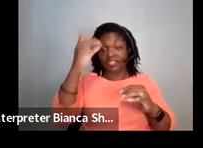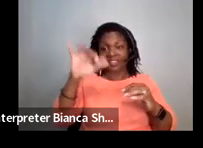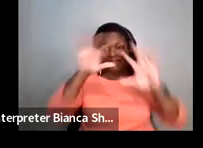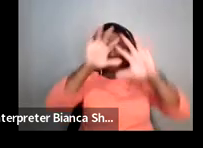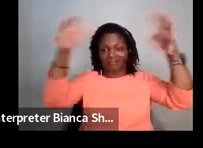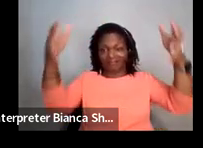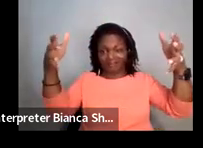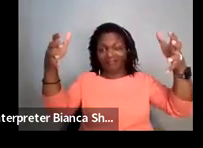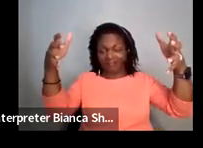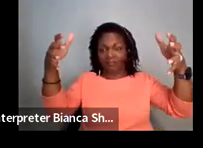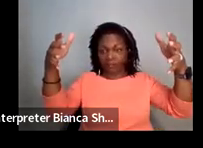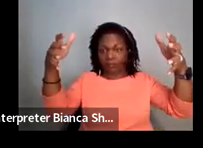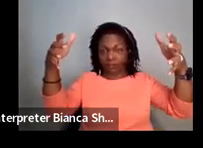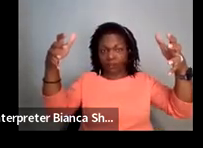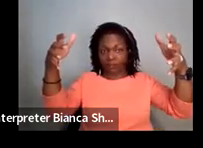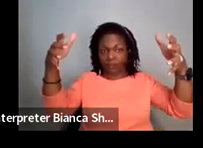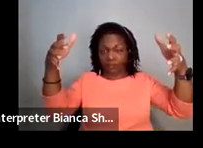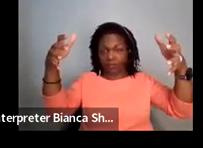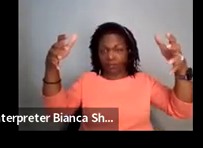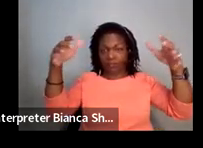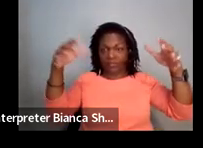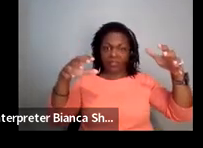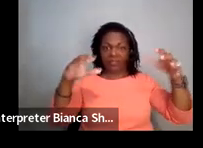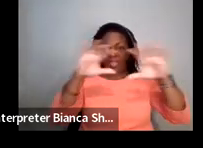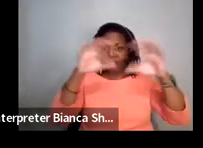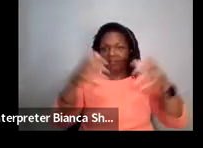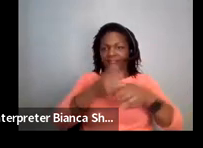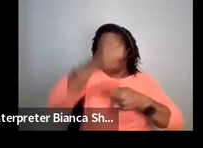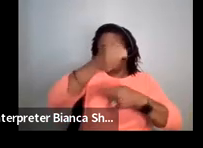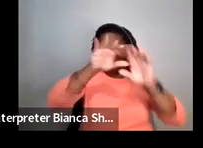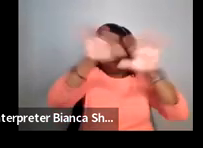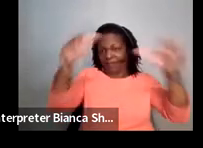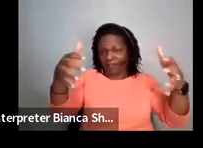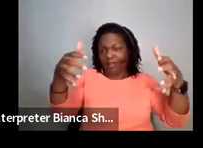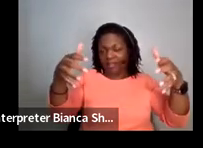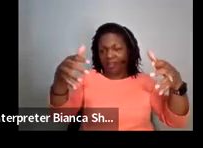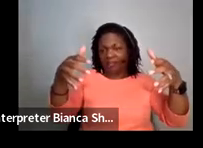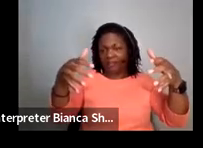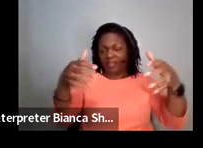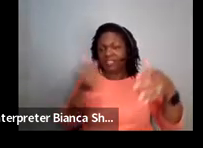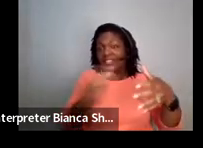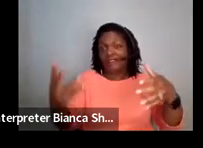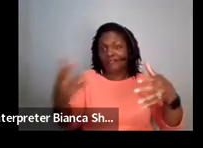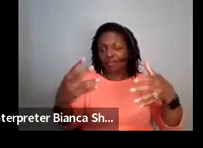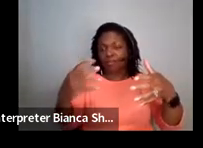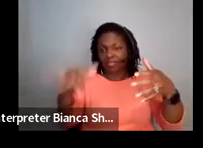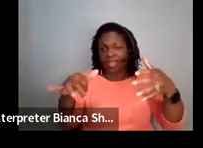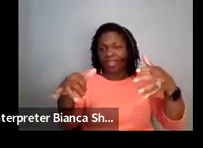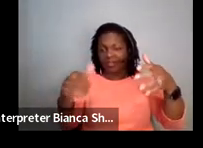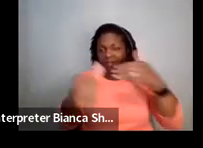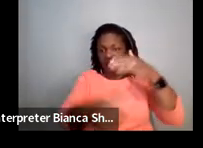Want you to think of it like an umbrella term. Alzheimer's disease is the largest person that would be standing under that enrollment.